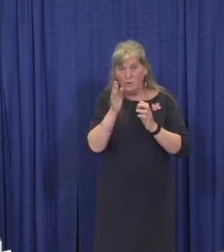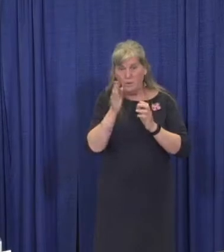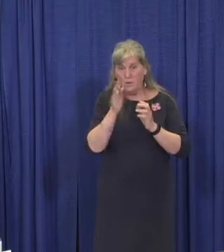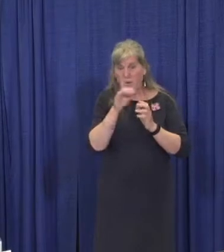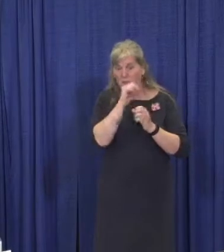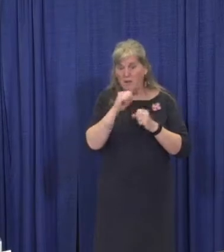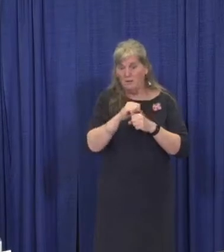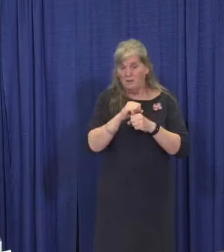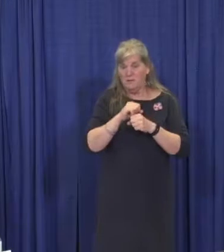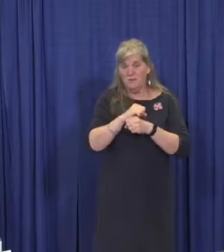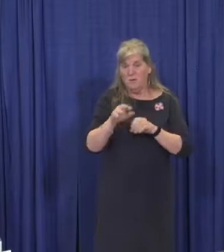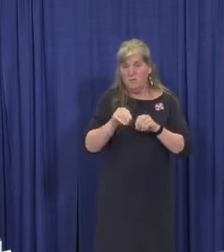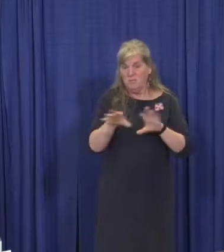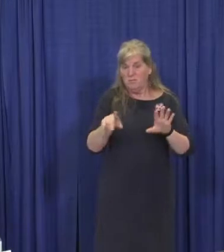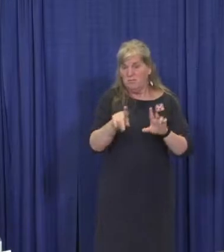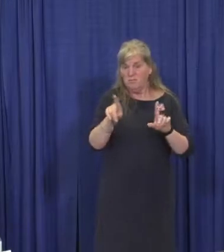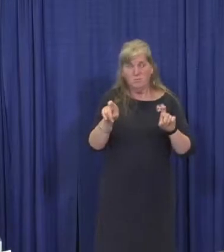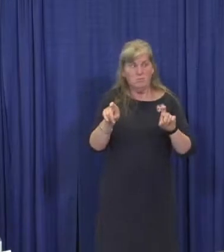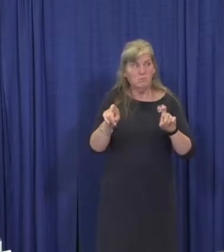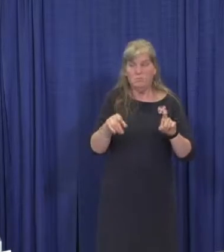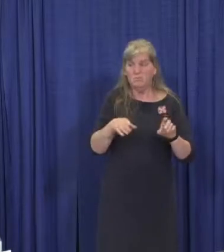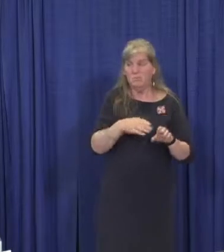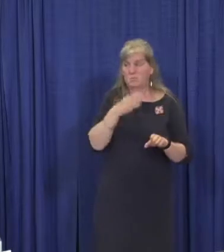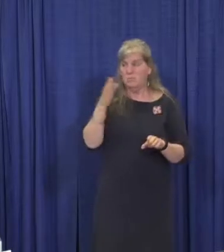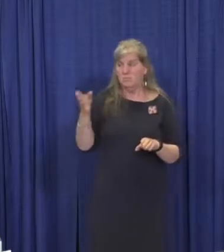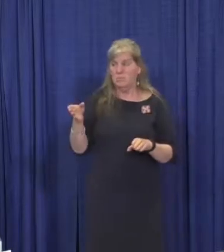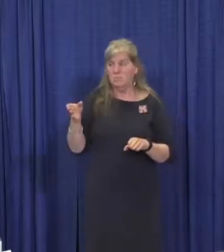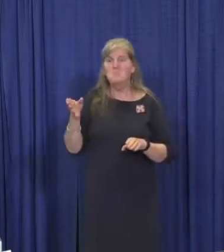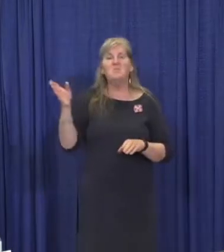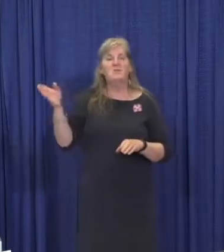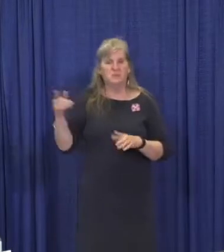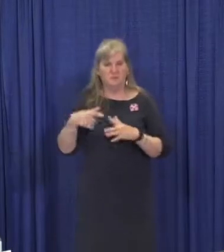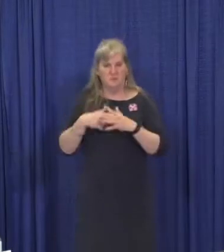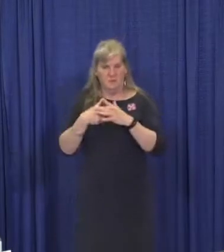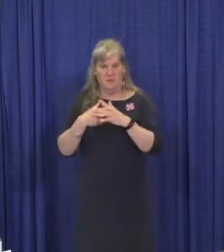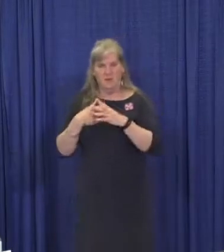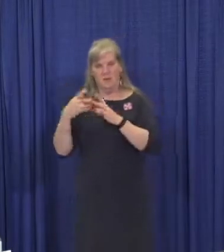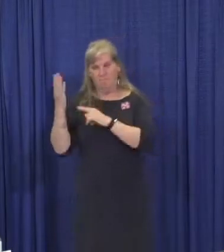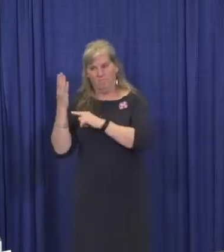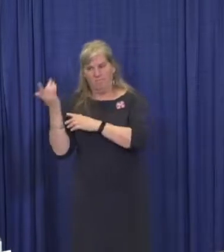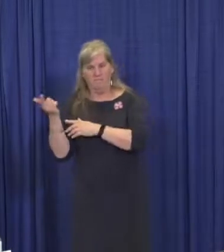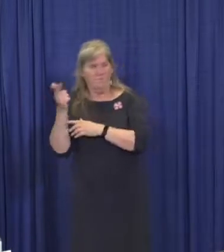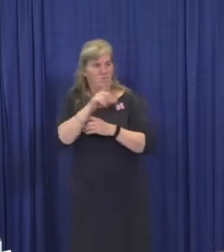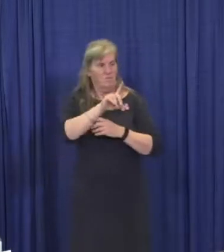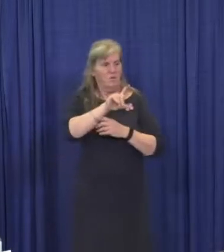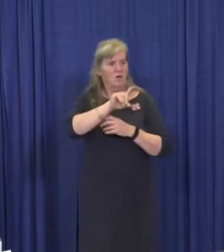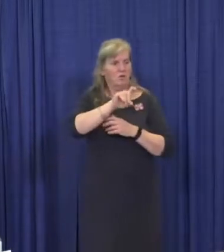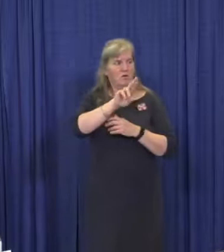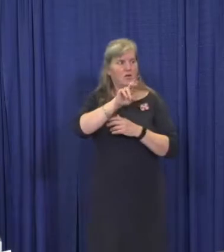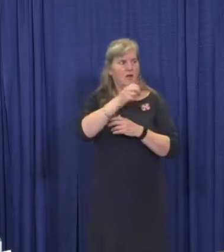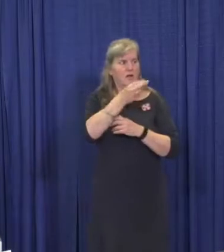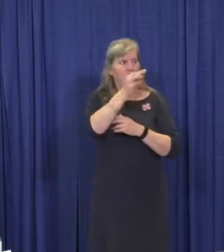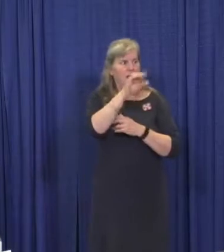Given the outbreak.